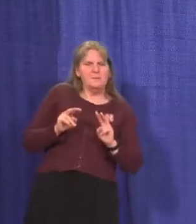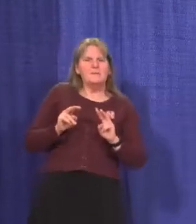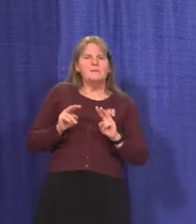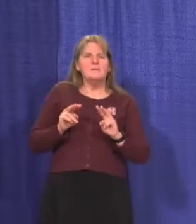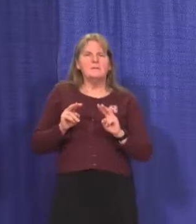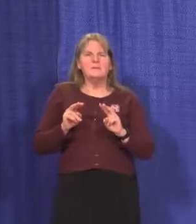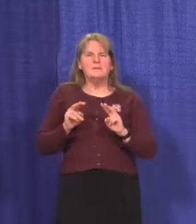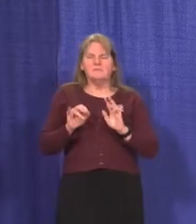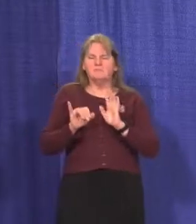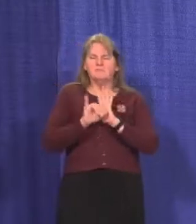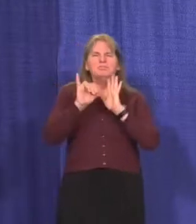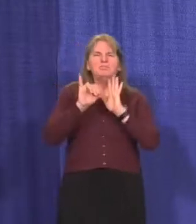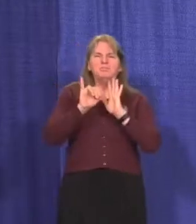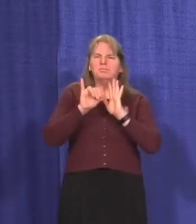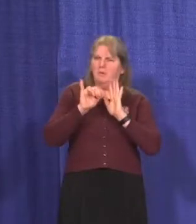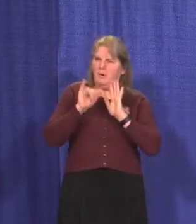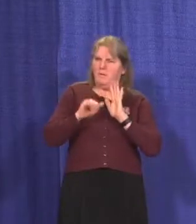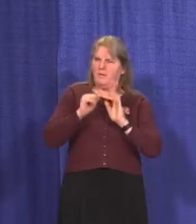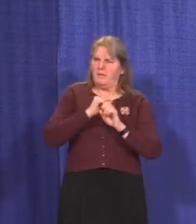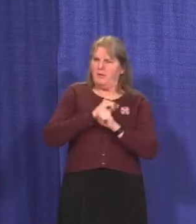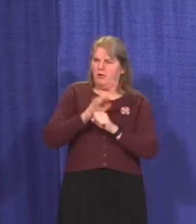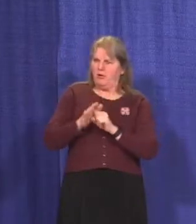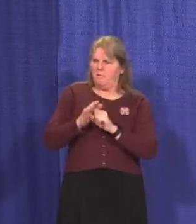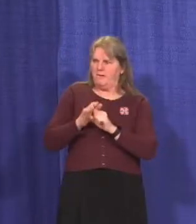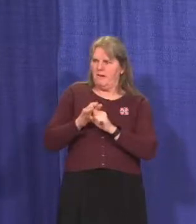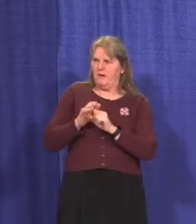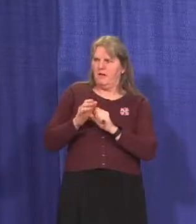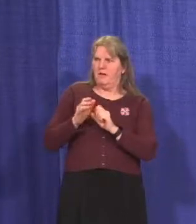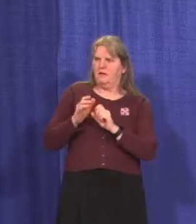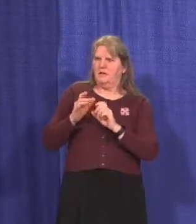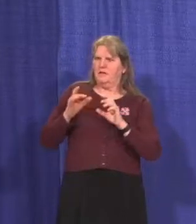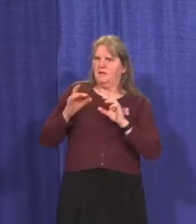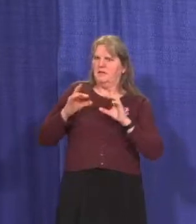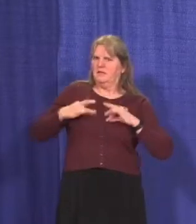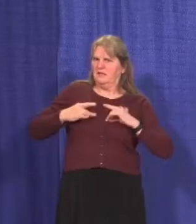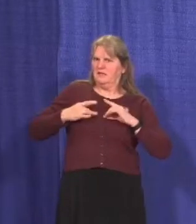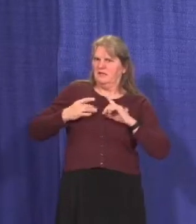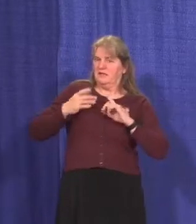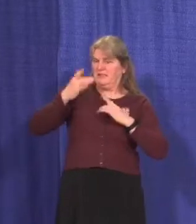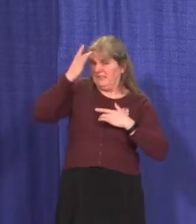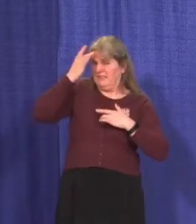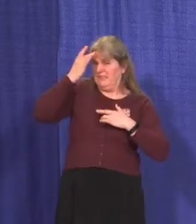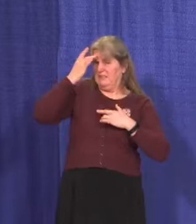highlighted. I think that when we got to the